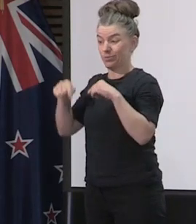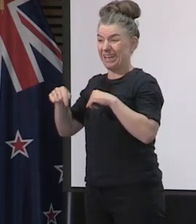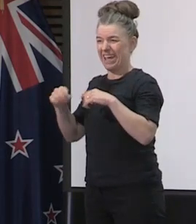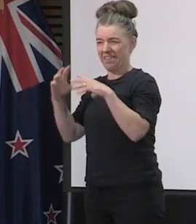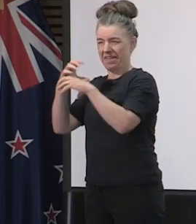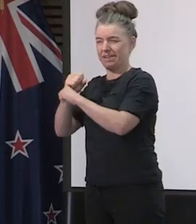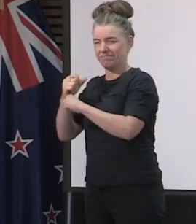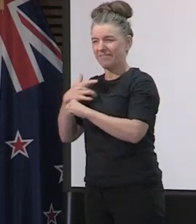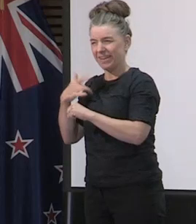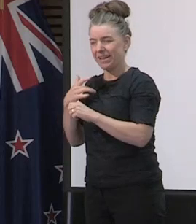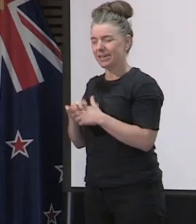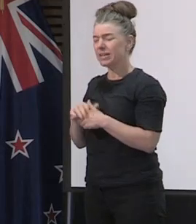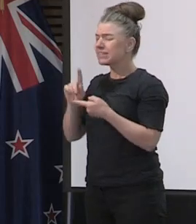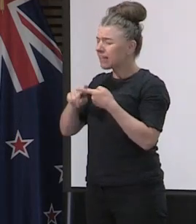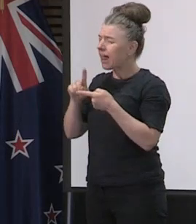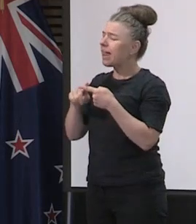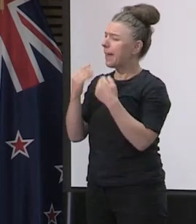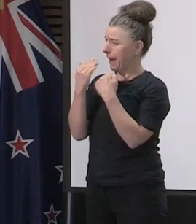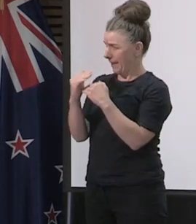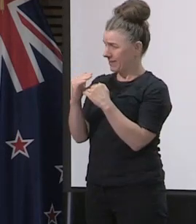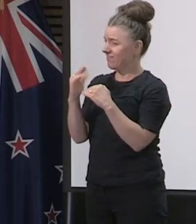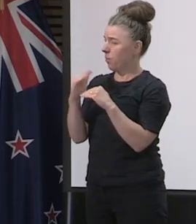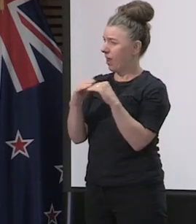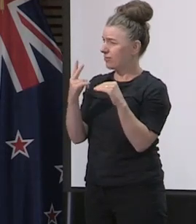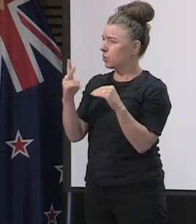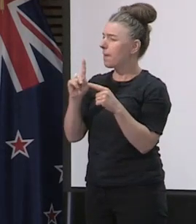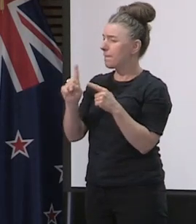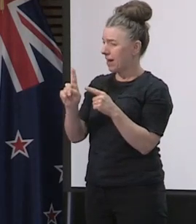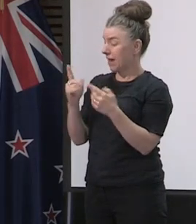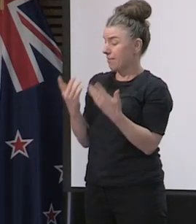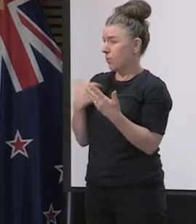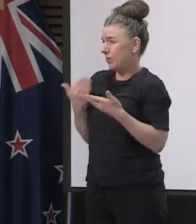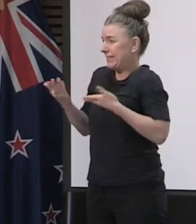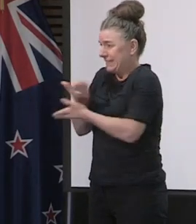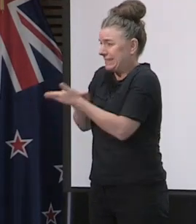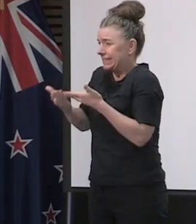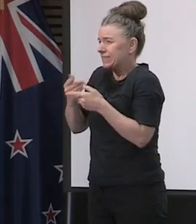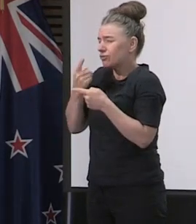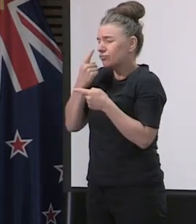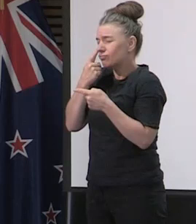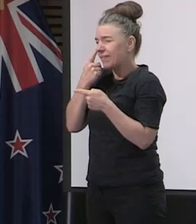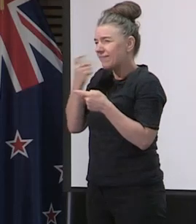on that before the end of the day. It will still mean that there will be, of course,